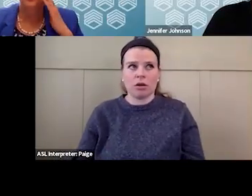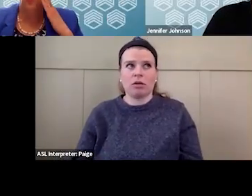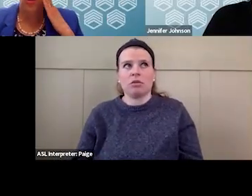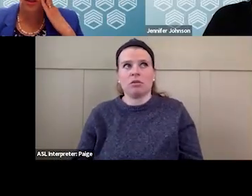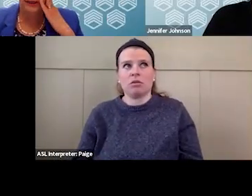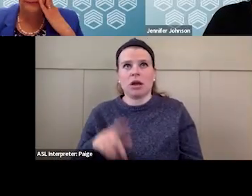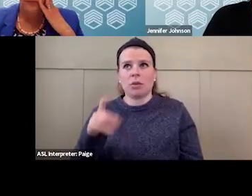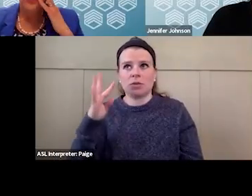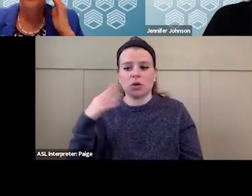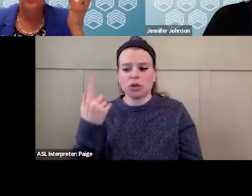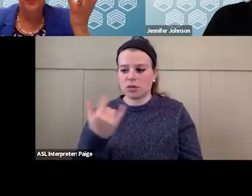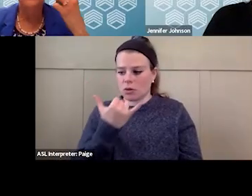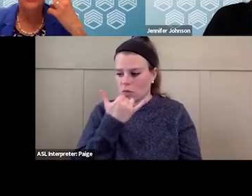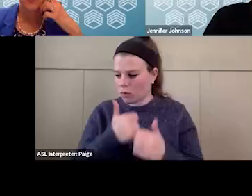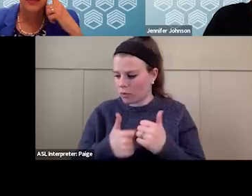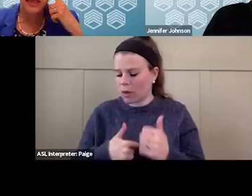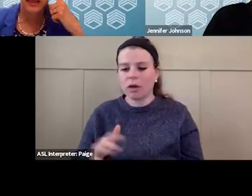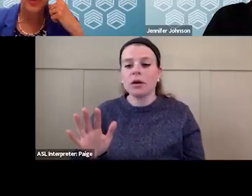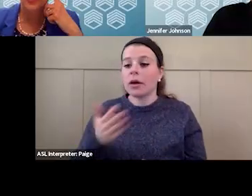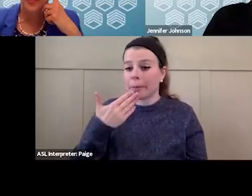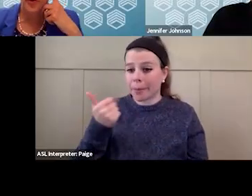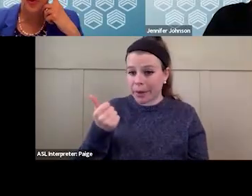There's something wrong." The better way to say that is, "I'd like to refer